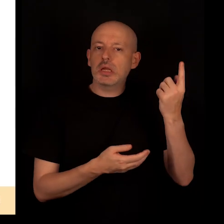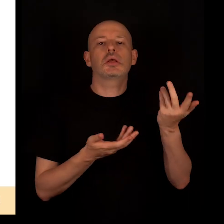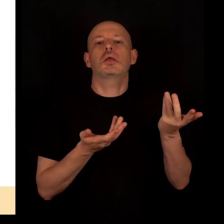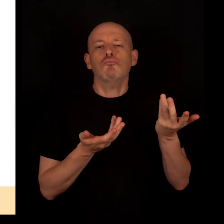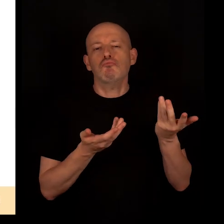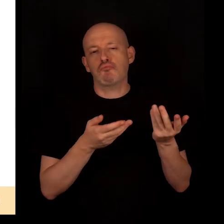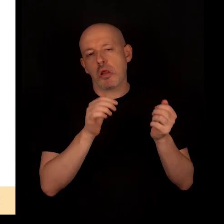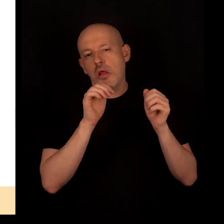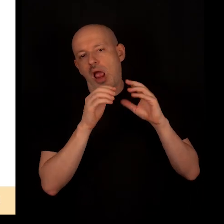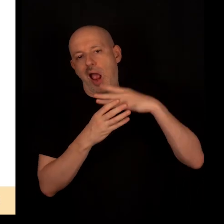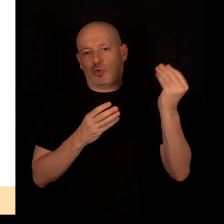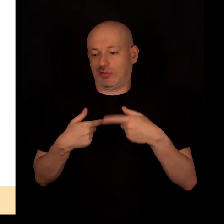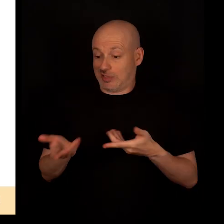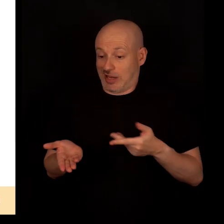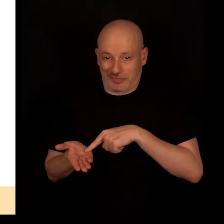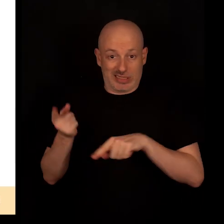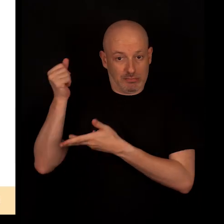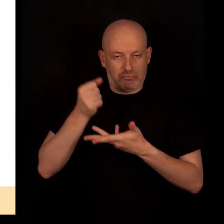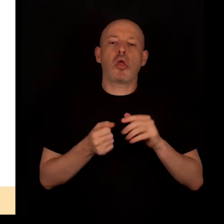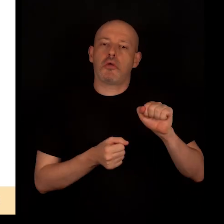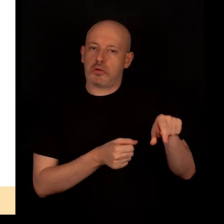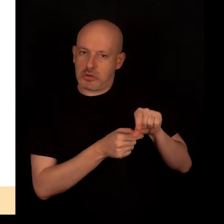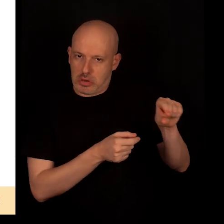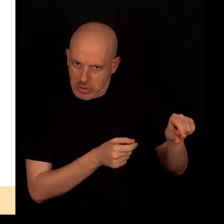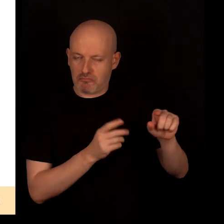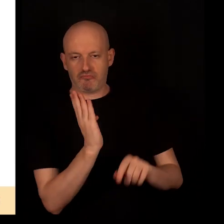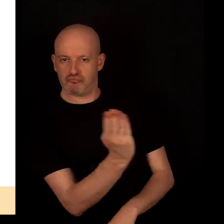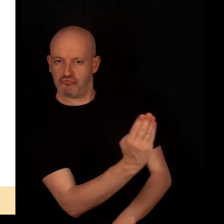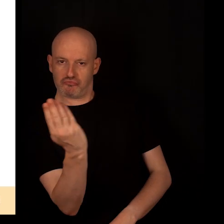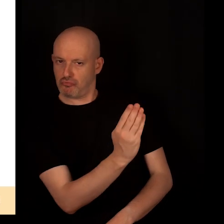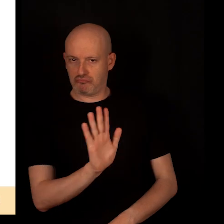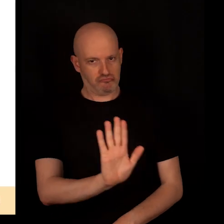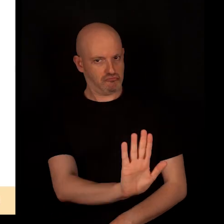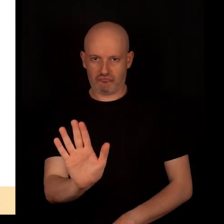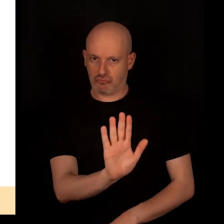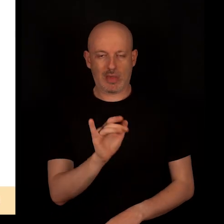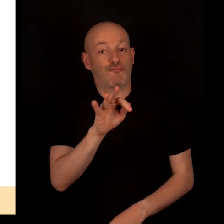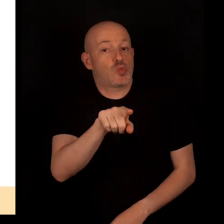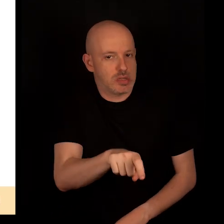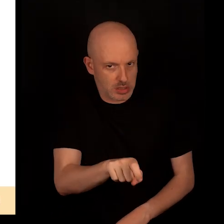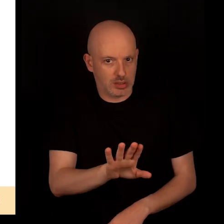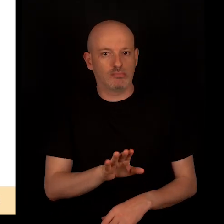or something that it's really out of the things that we are funding, this is between you and them, if you need